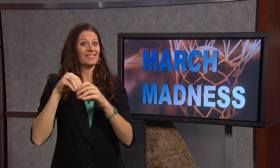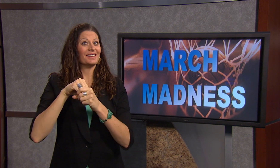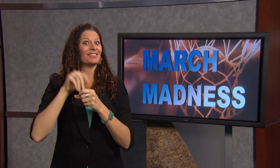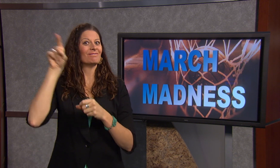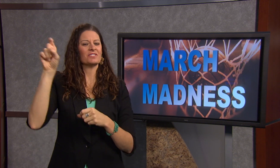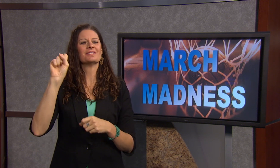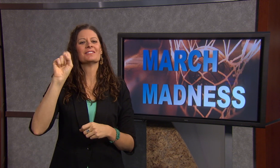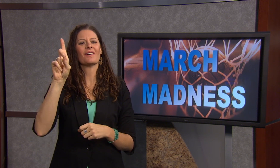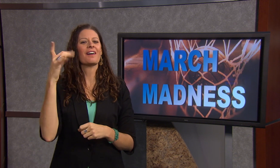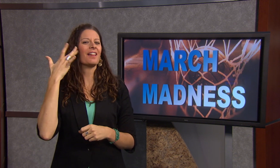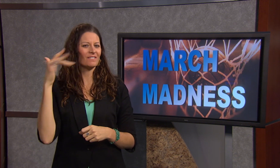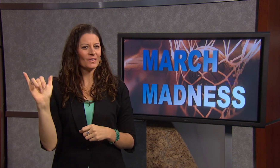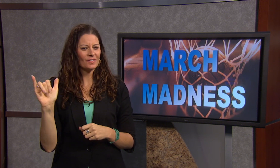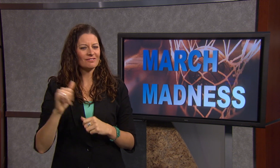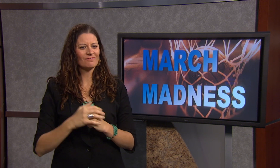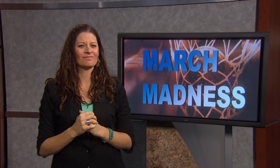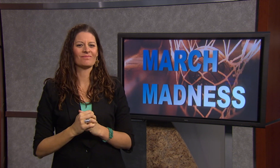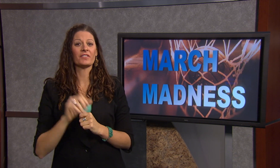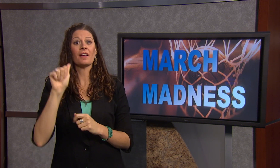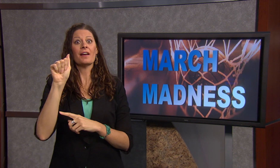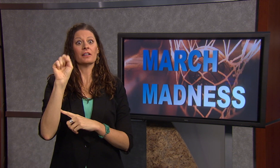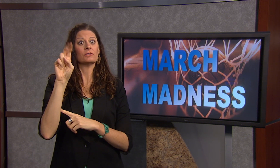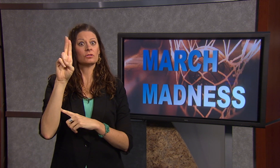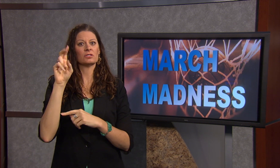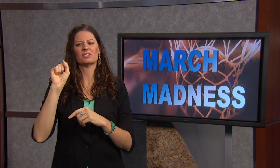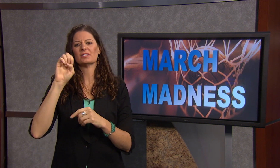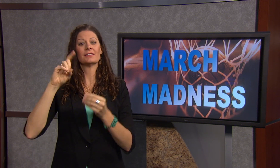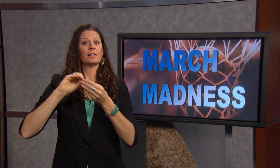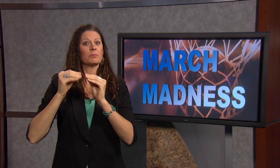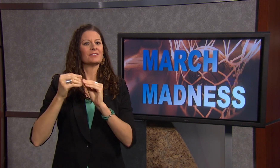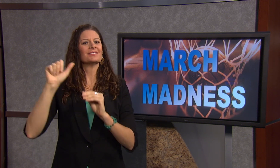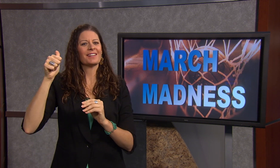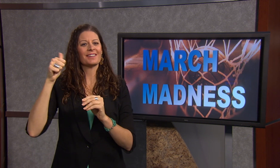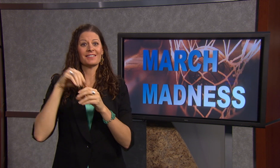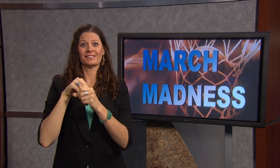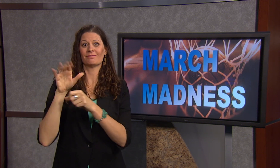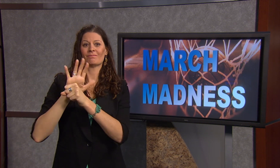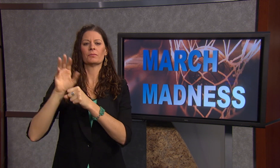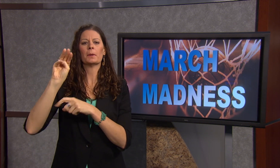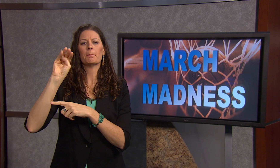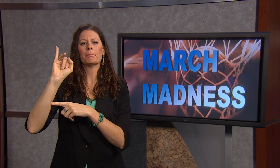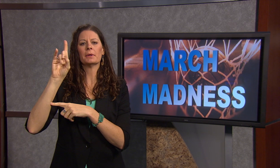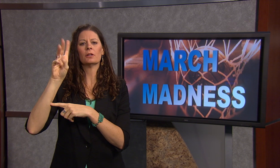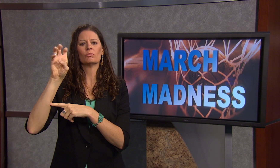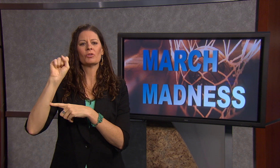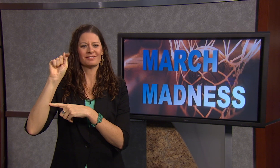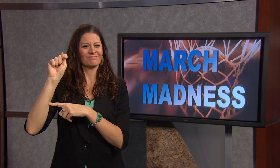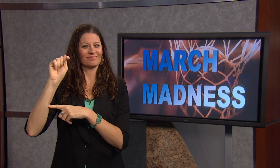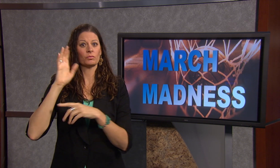IN THE OPENING GAME IN SAN DIEGO, CALIFORNIA. SEEDED NUMBER 10 IN THE MIDWEST REGION A-S-U